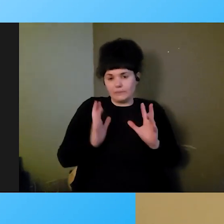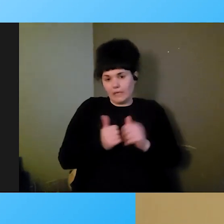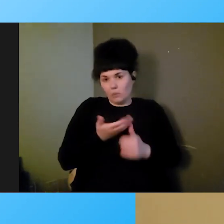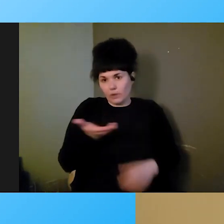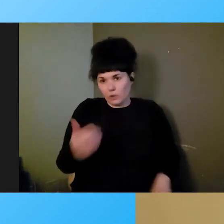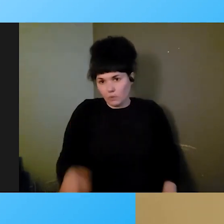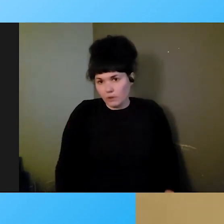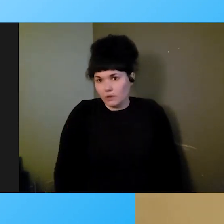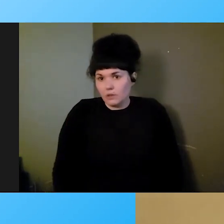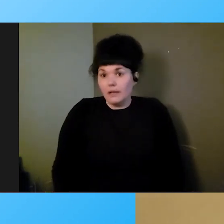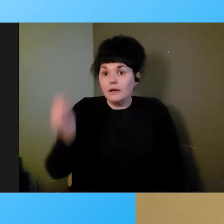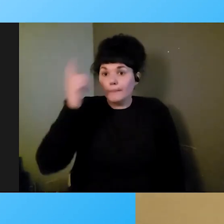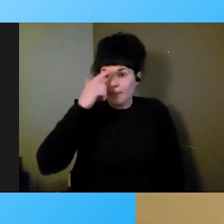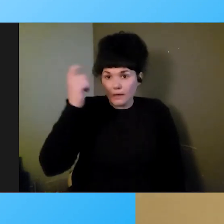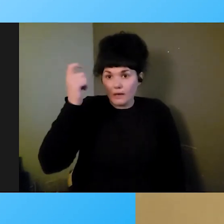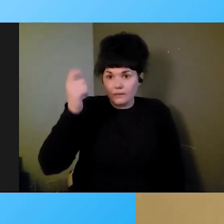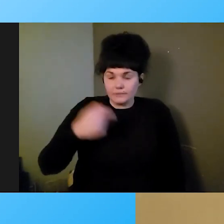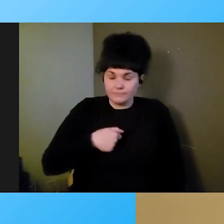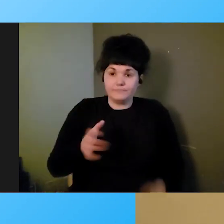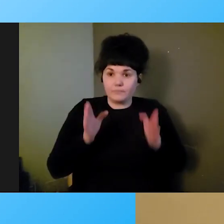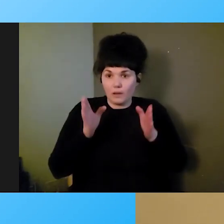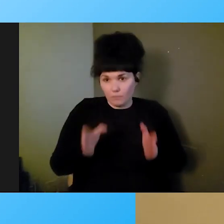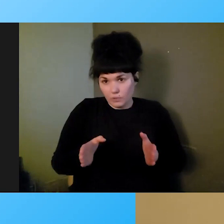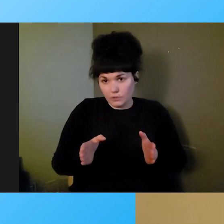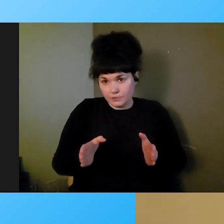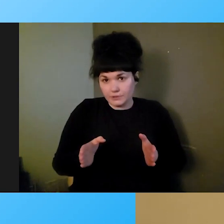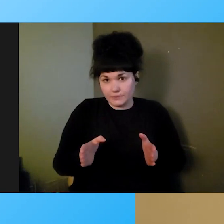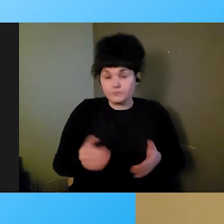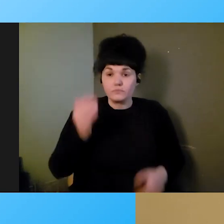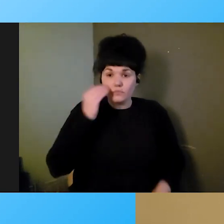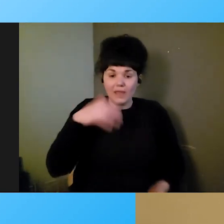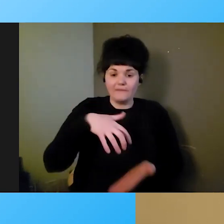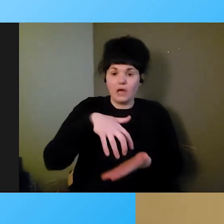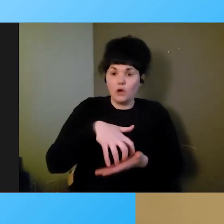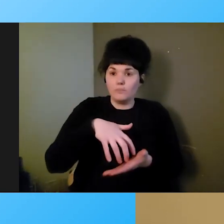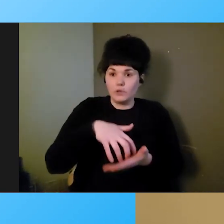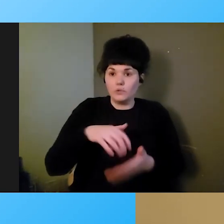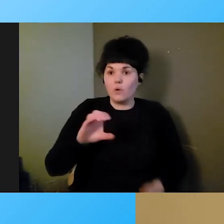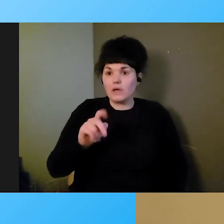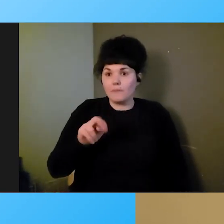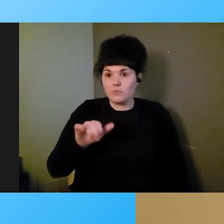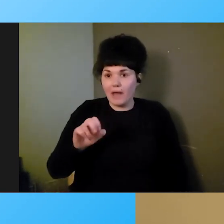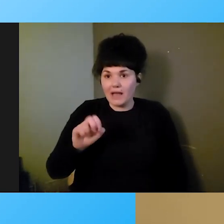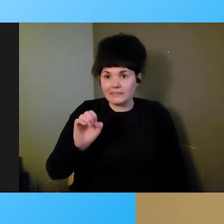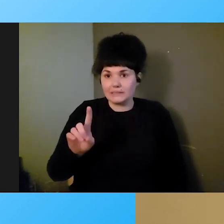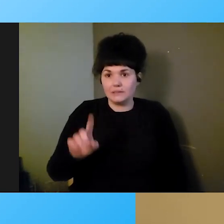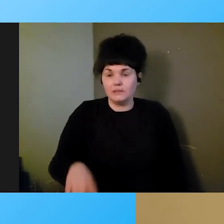Because, as a person who is immunocompromised and as a person who has already had COVID